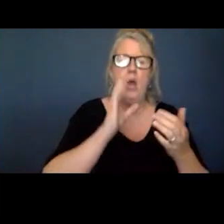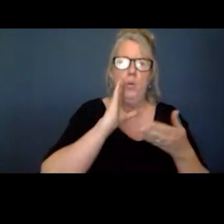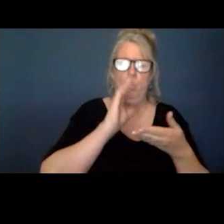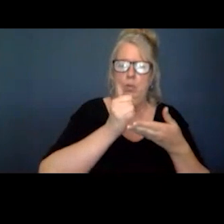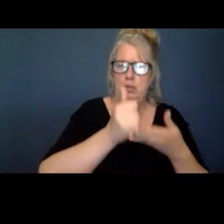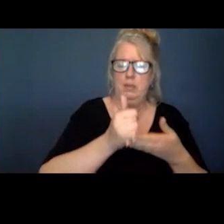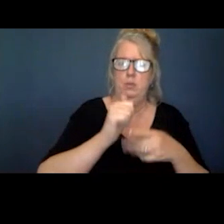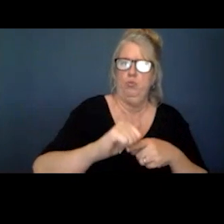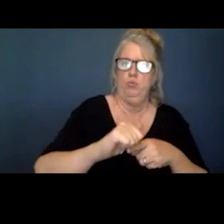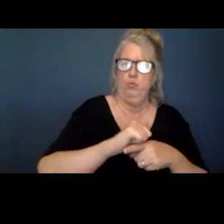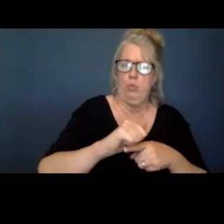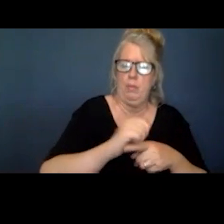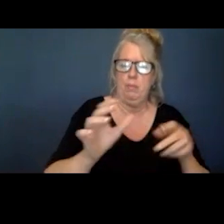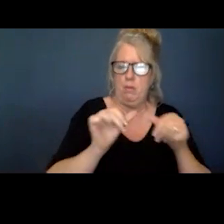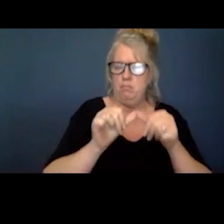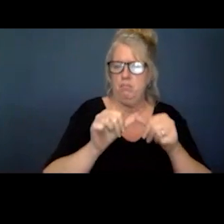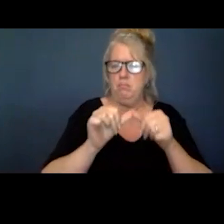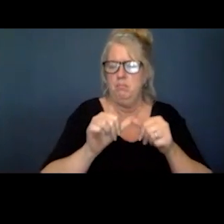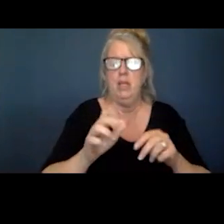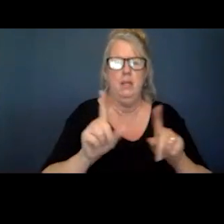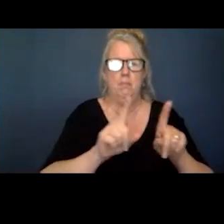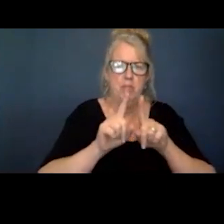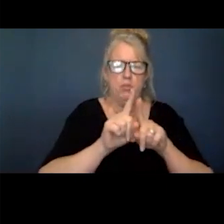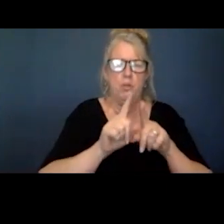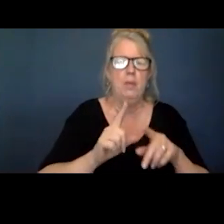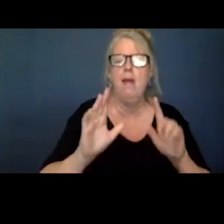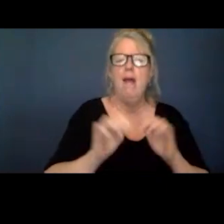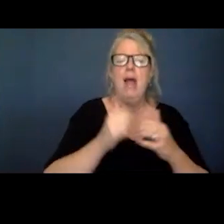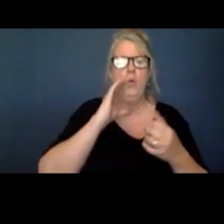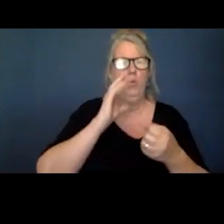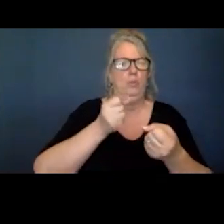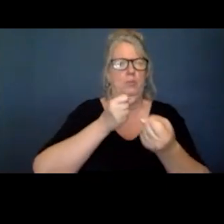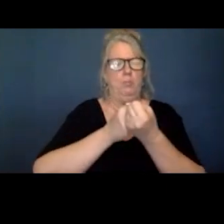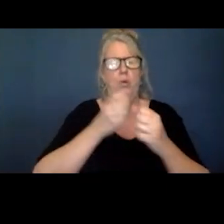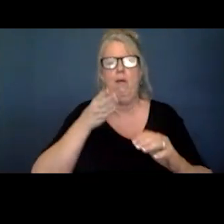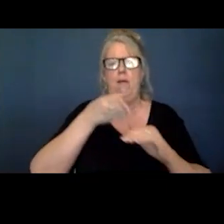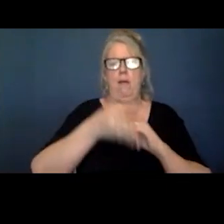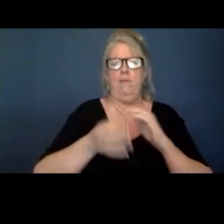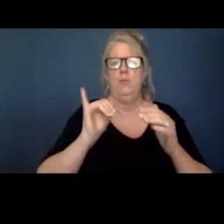training and ongoing mentorship and counseling? And how will you support them after placement to